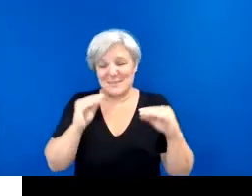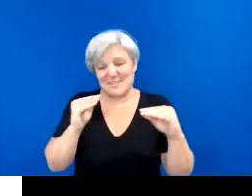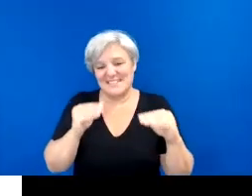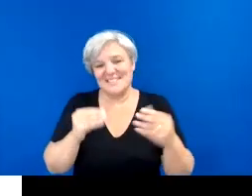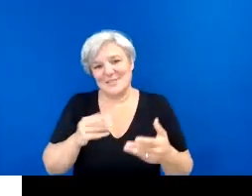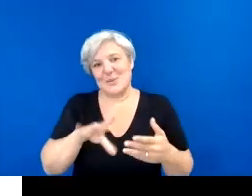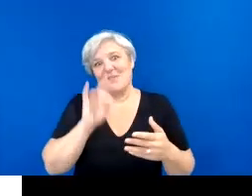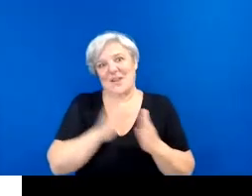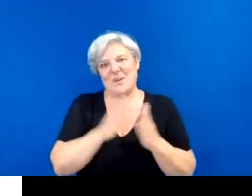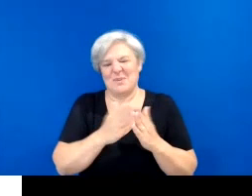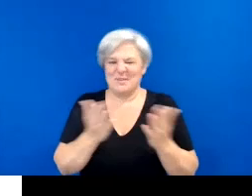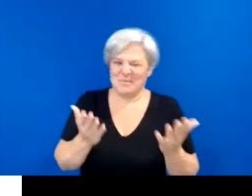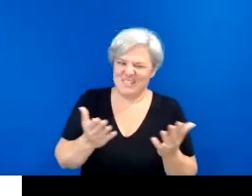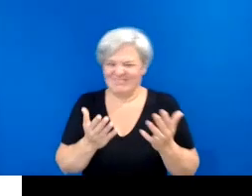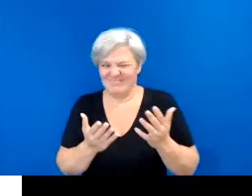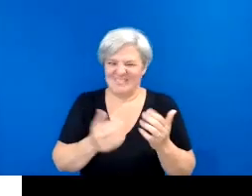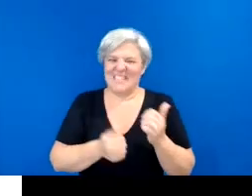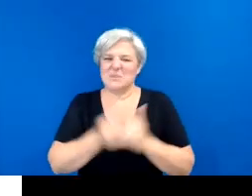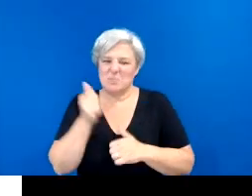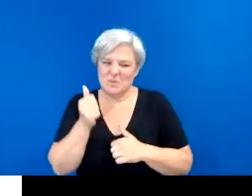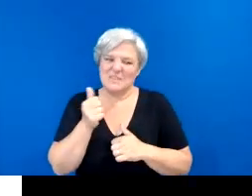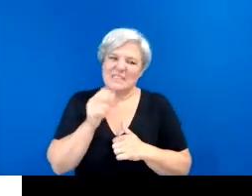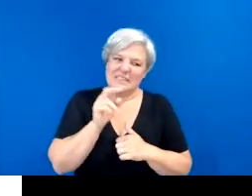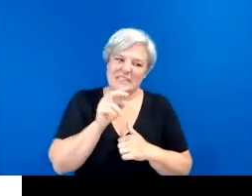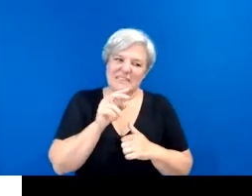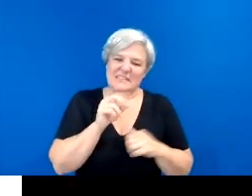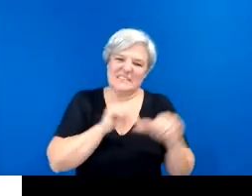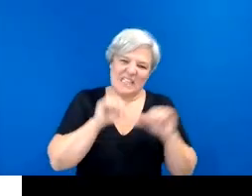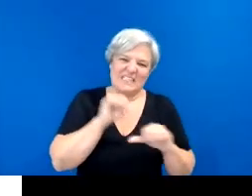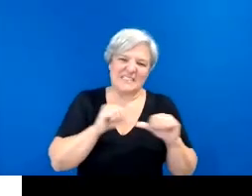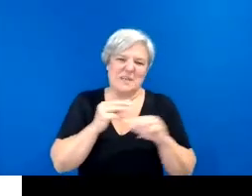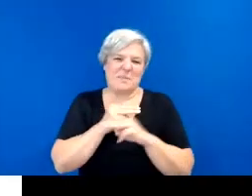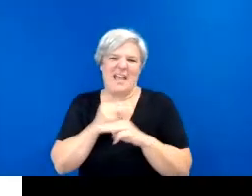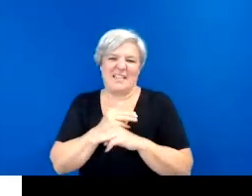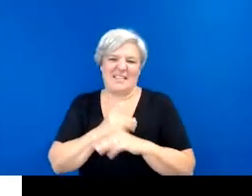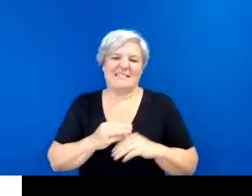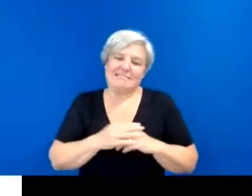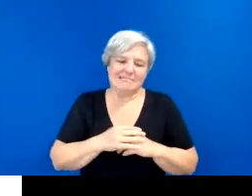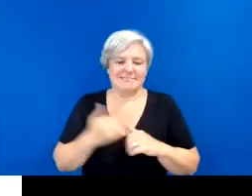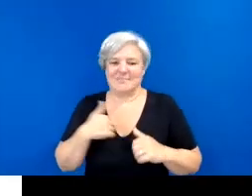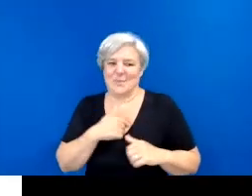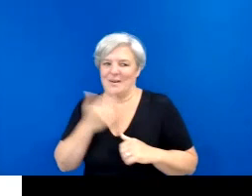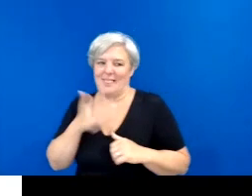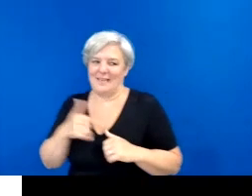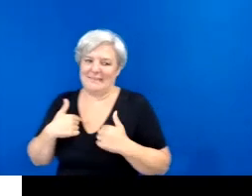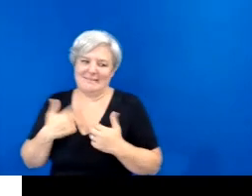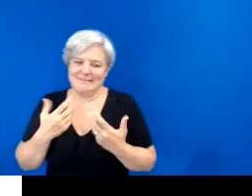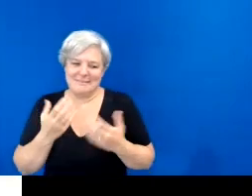But other than that, other than all the rest of us are not so lucky. Yeah.